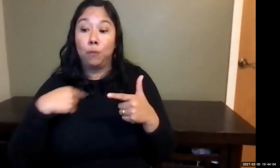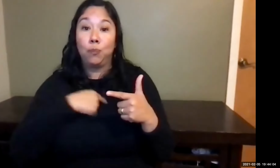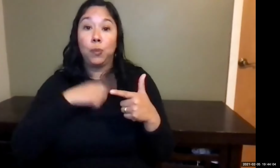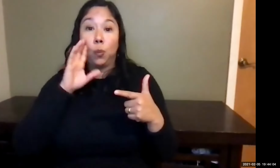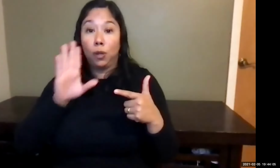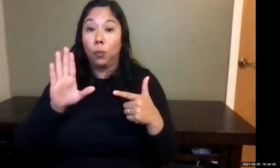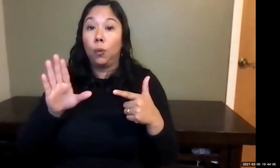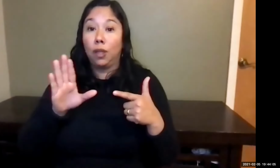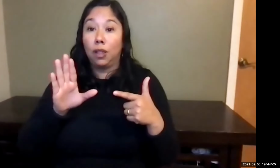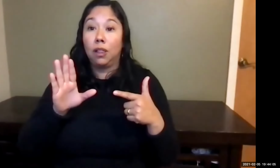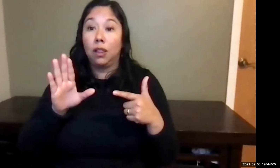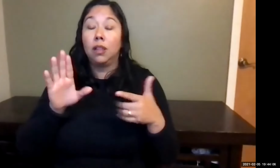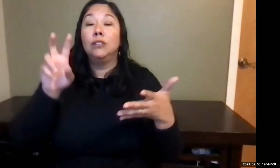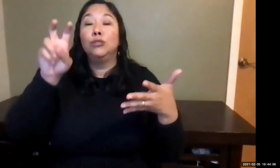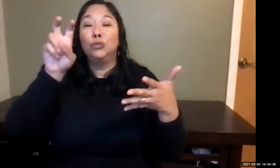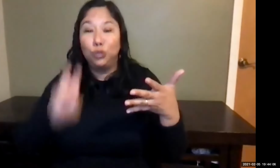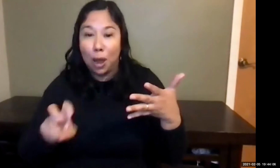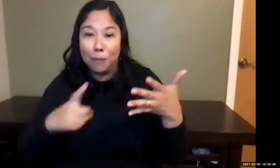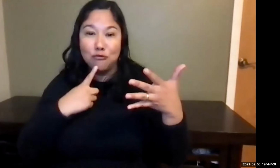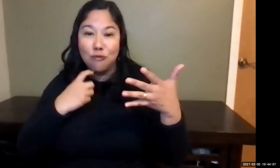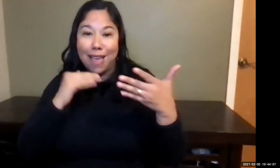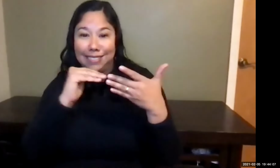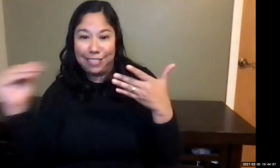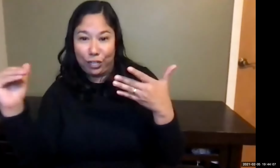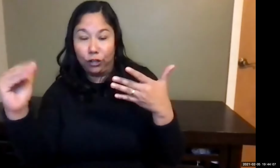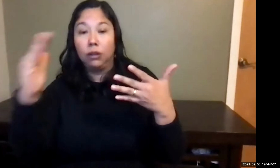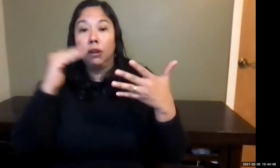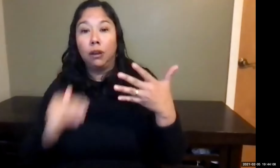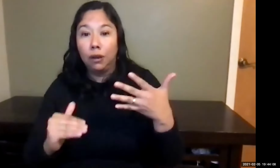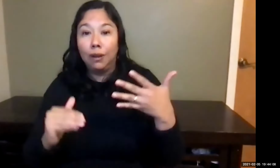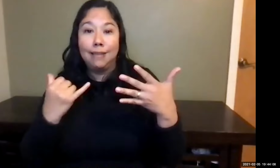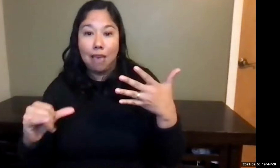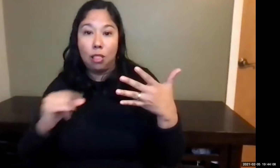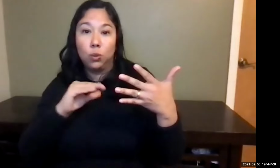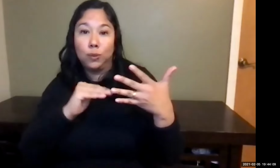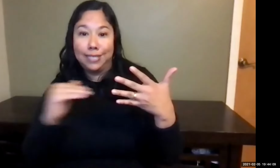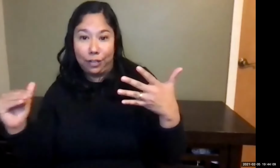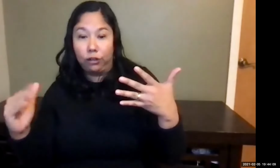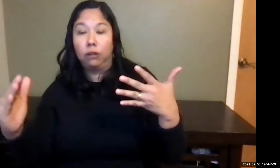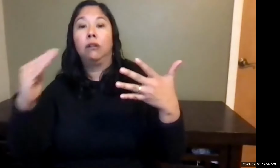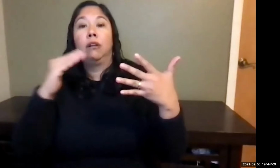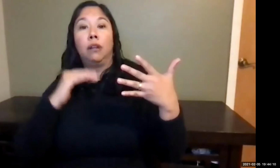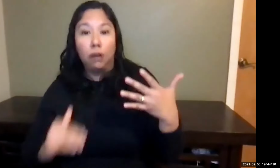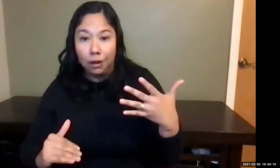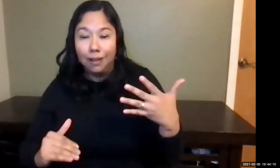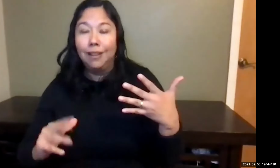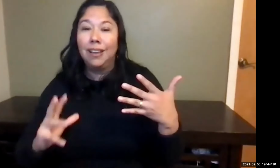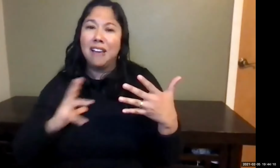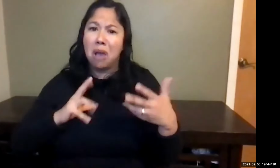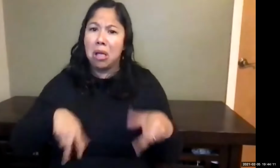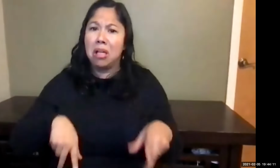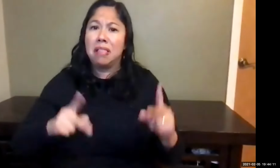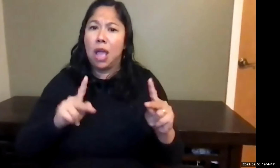We’ll drop into the red tier, the orange tier, the yellow tier, and be allowed to do additional things.